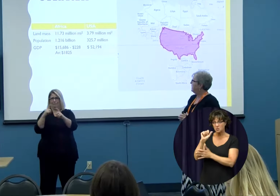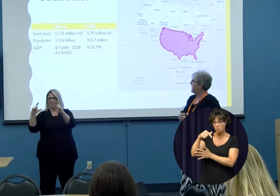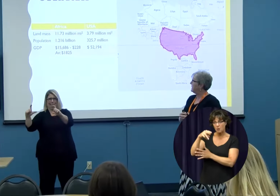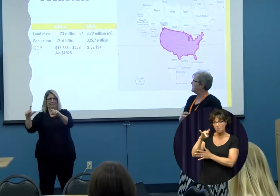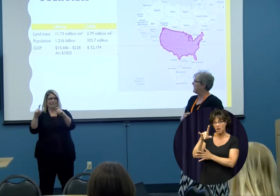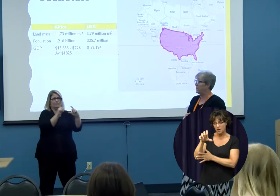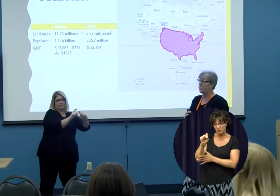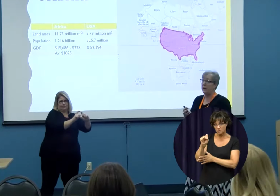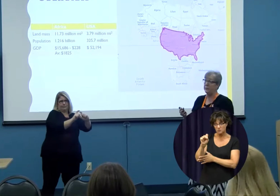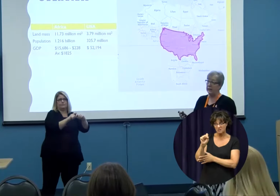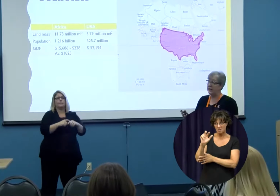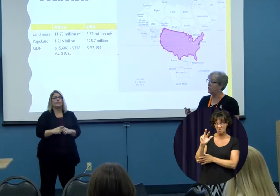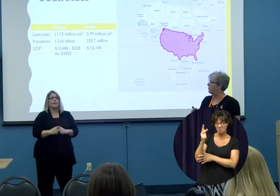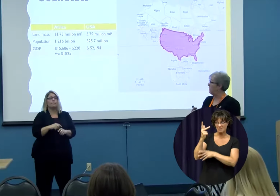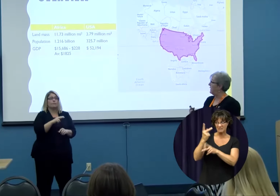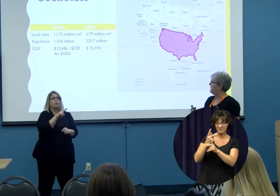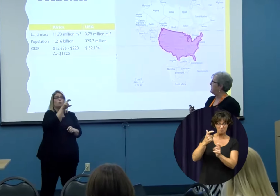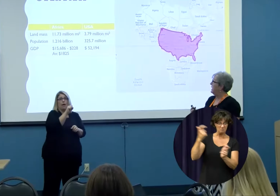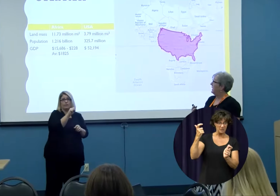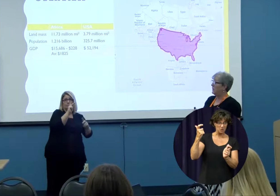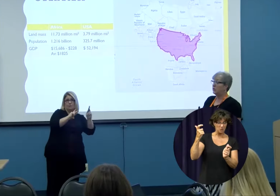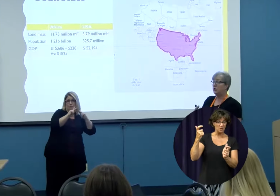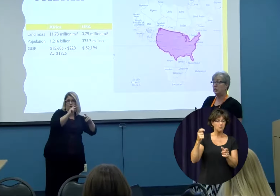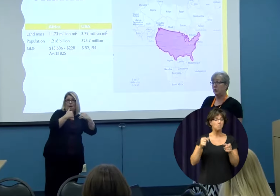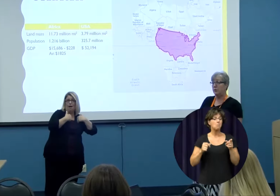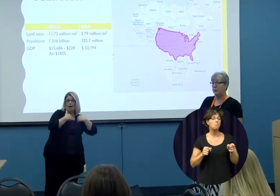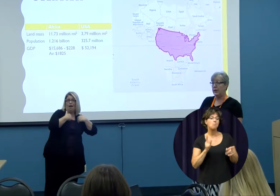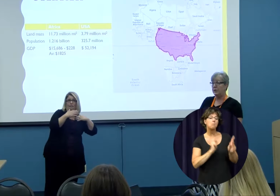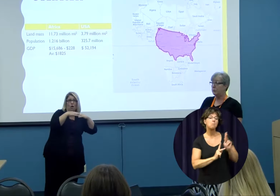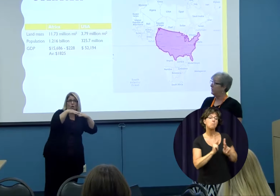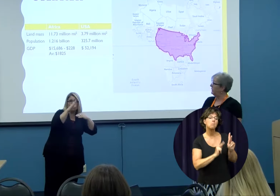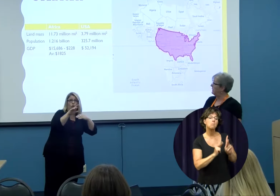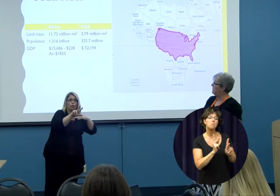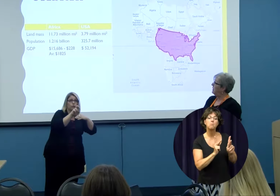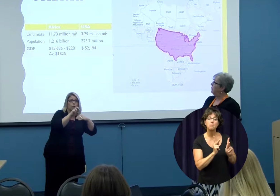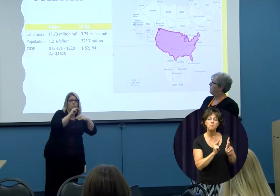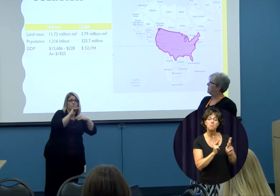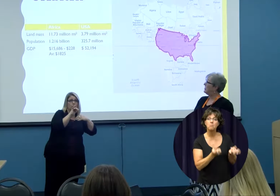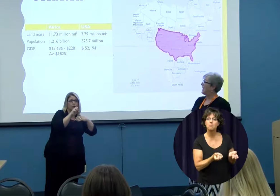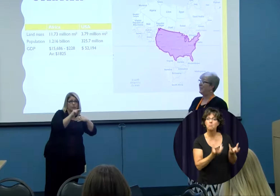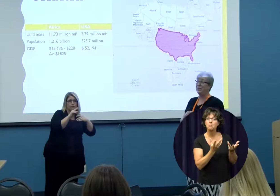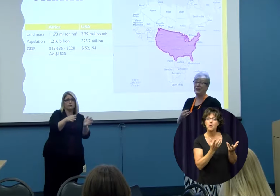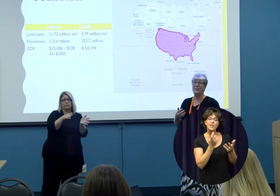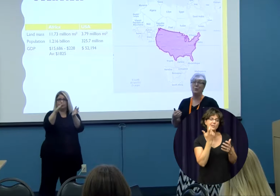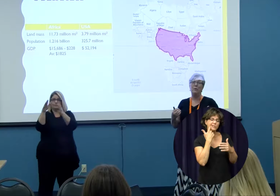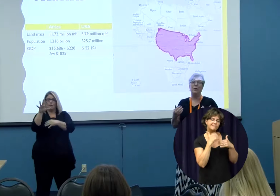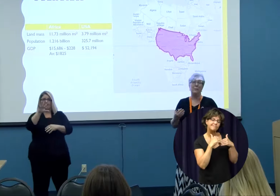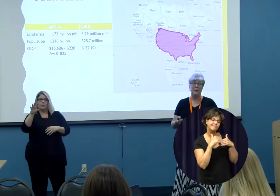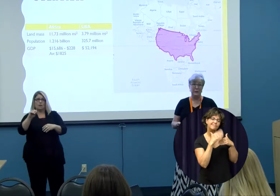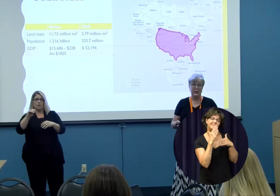United States population wise, is just over 300 million, whereas Africa is over a billion.